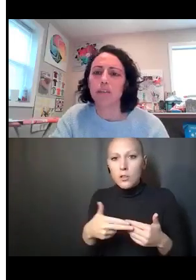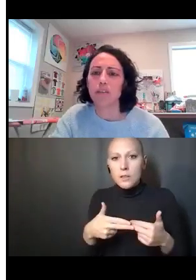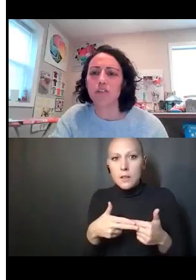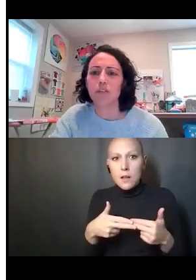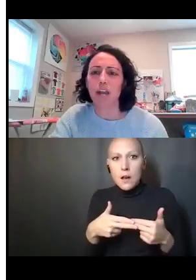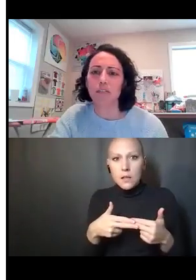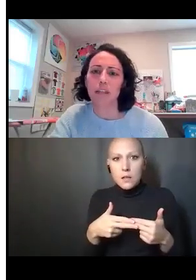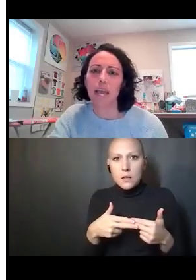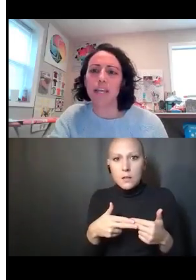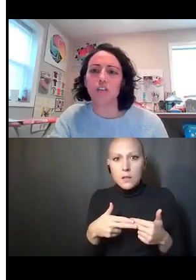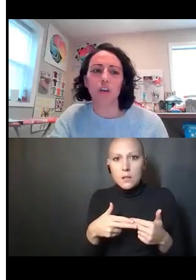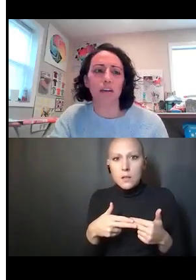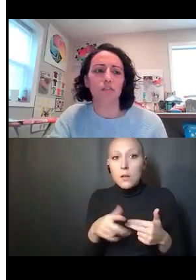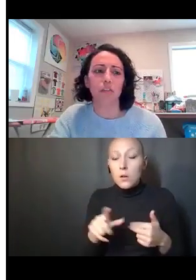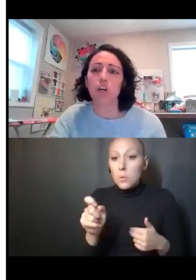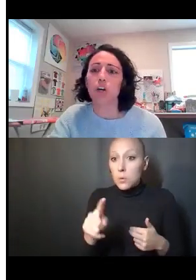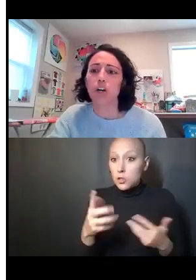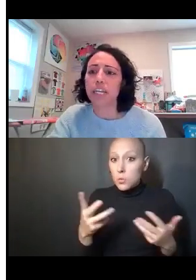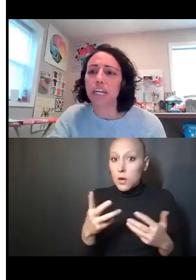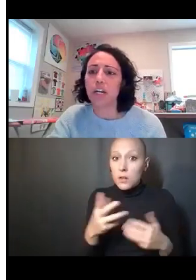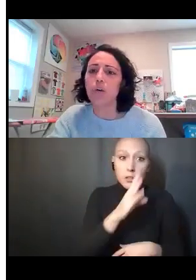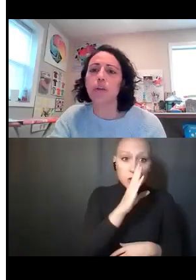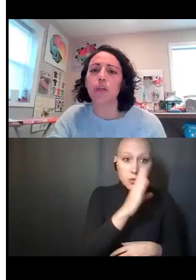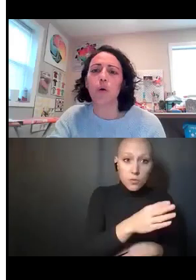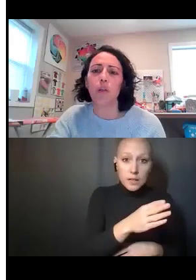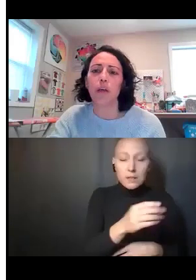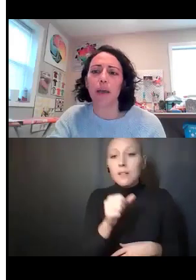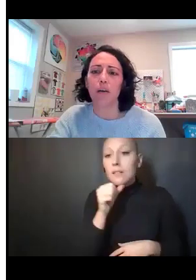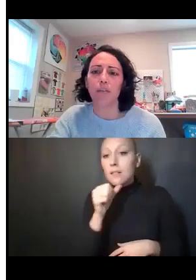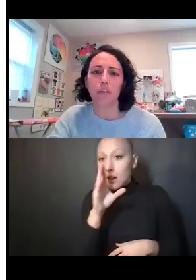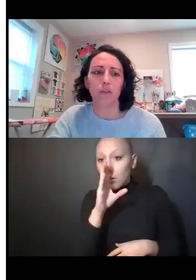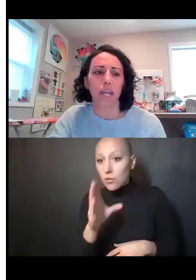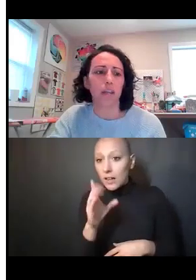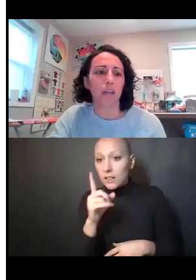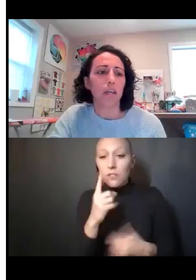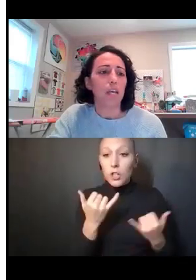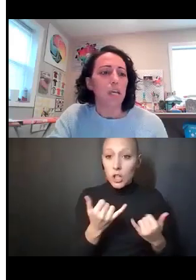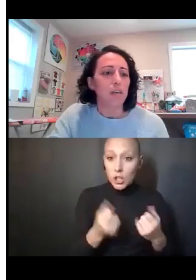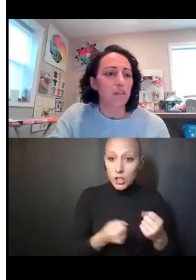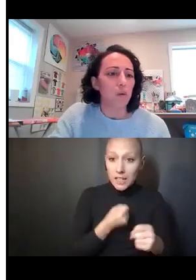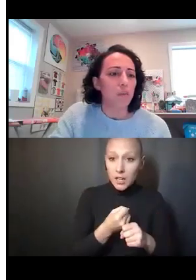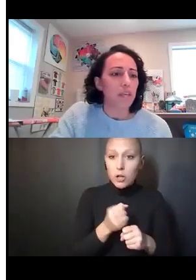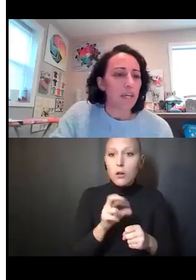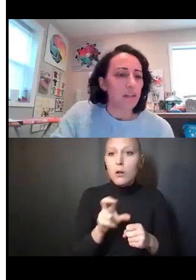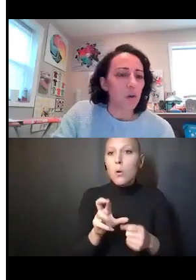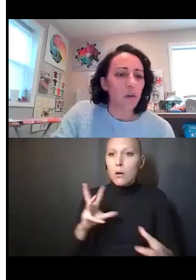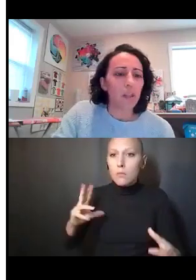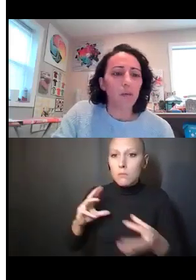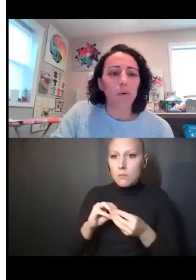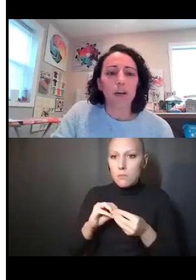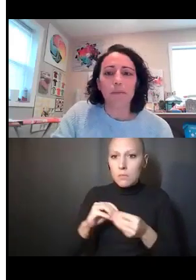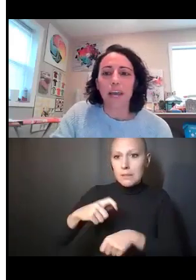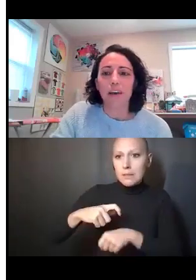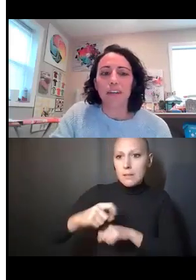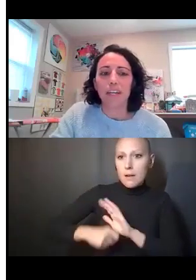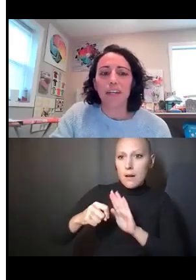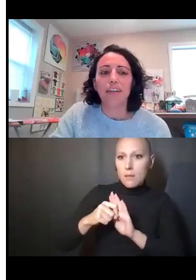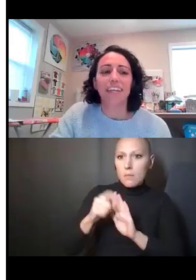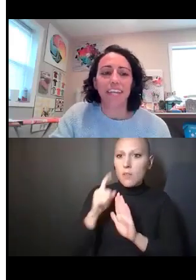Is the direct and indirect for the current year, or the whole amount of the grant? So the total award amount .. . Michelle Bulls: Total.